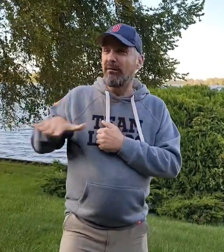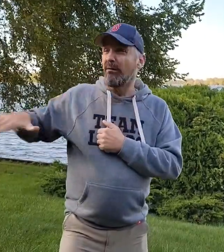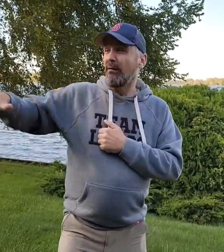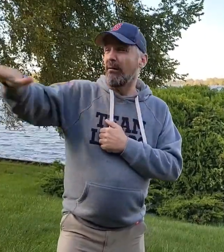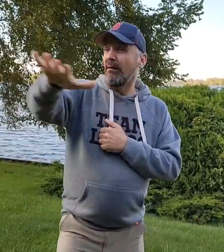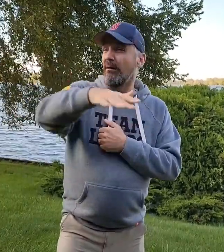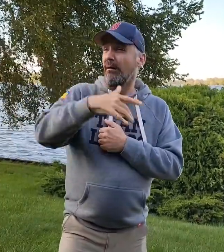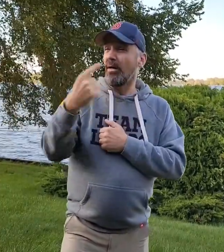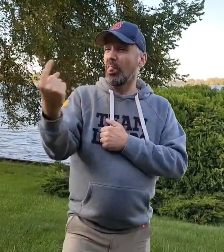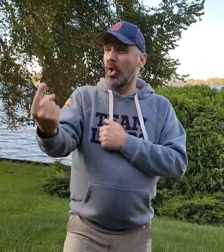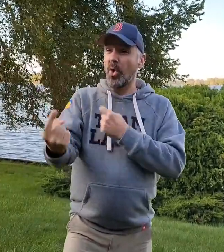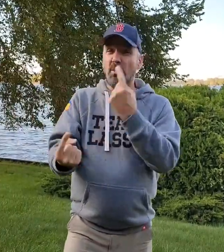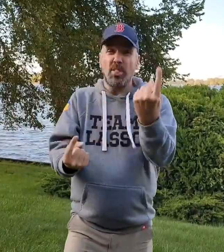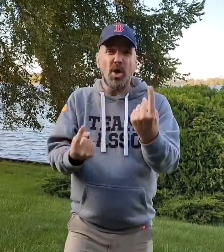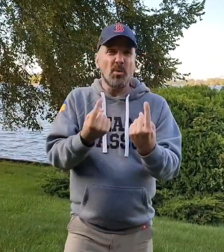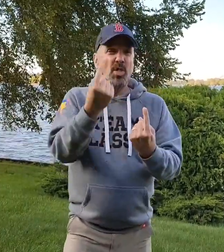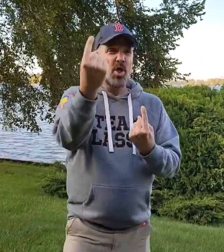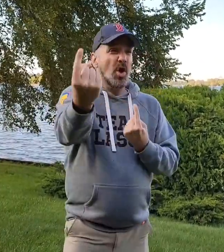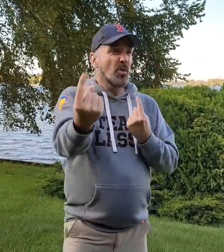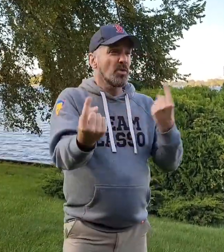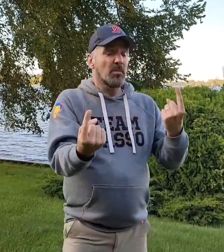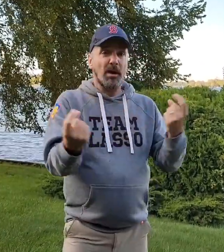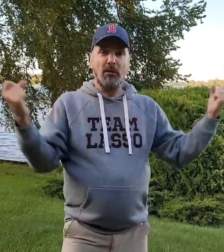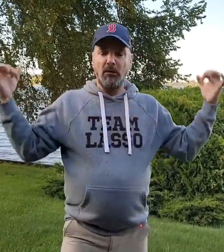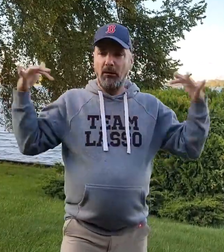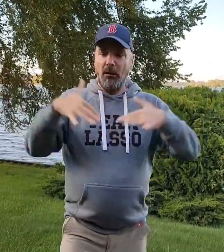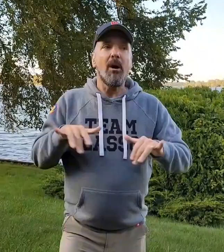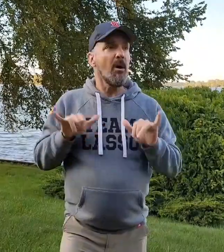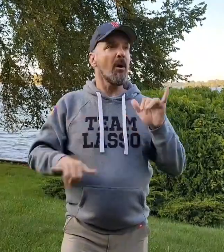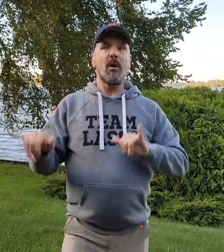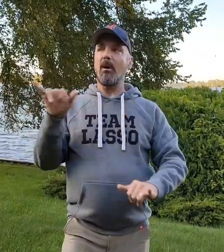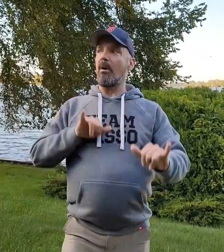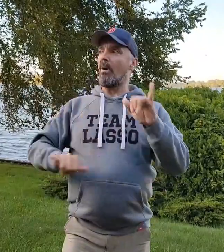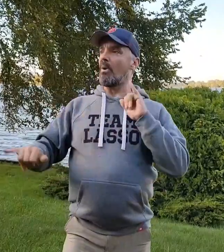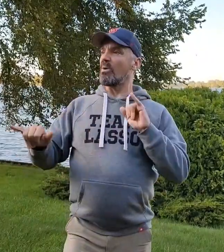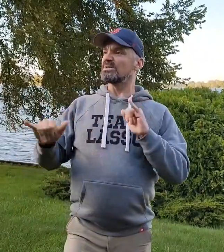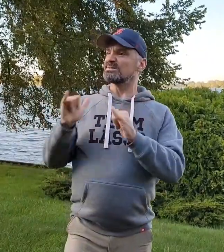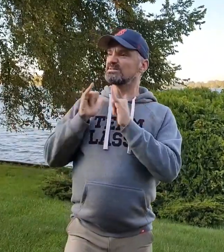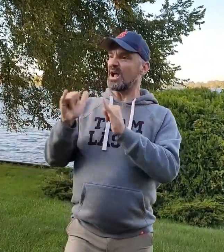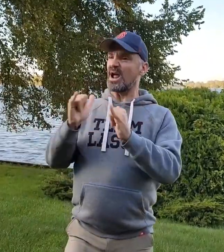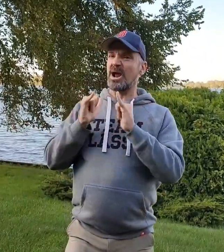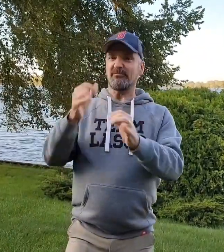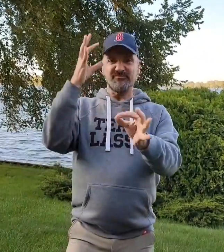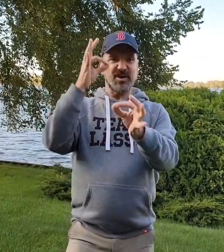out there in the world they may seem alone, but coming here they realize they share one and the